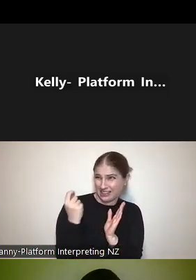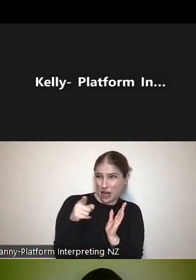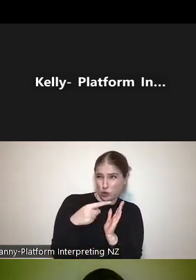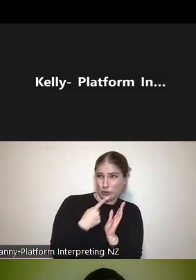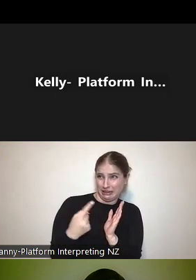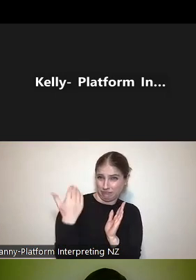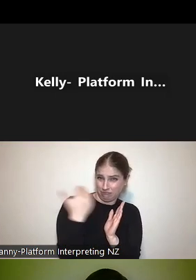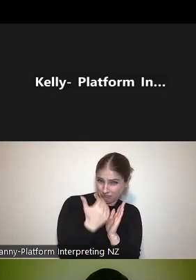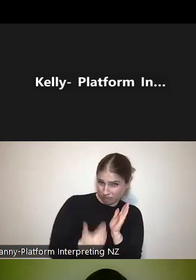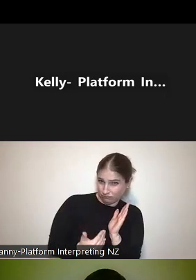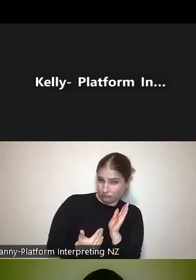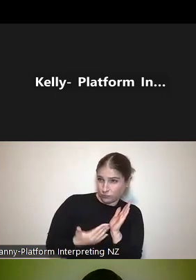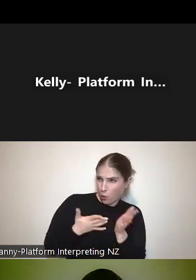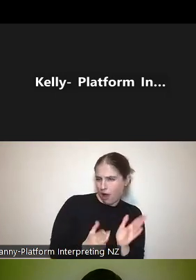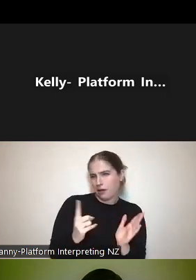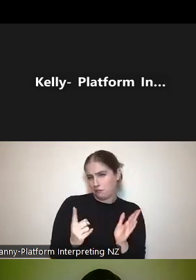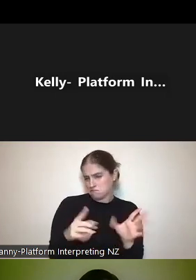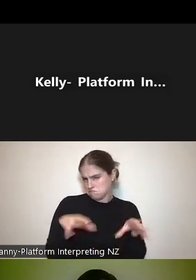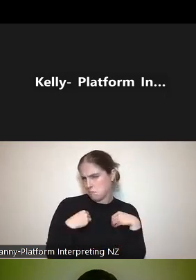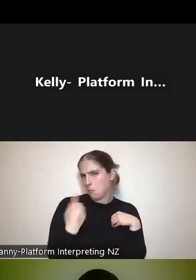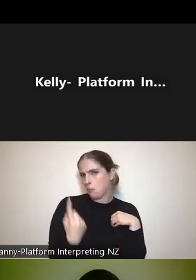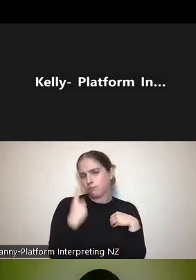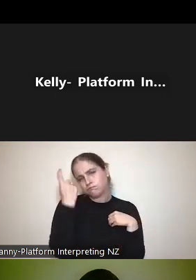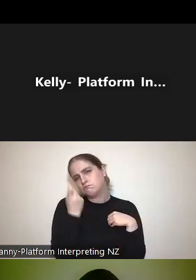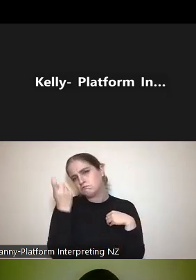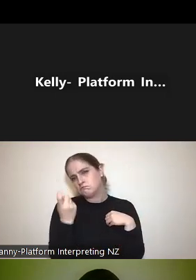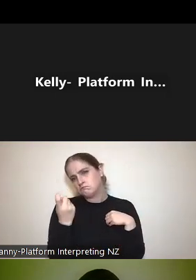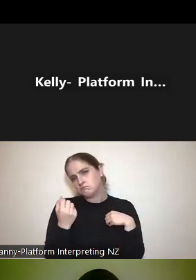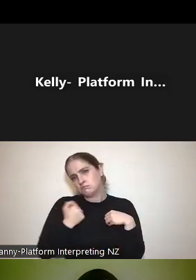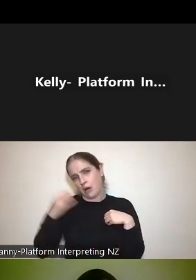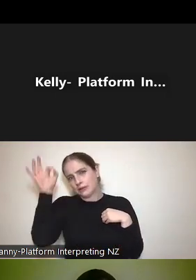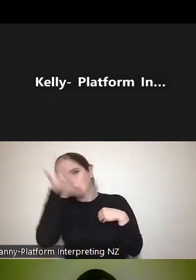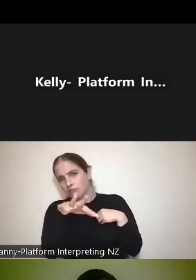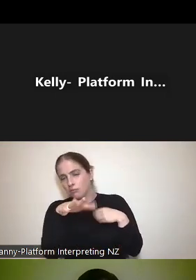and what about this consideration? And then you can have that great dialogue.